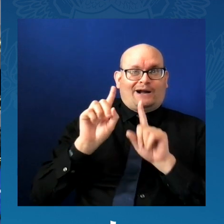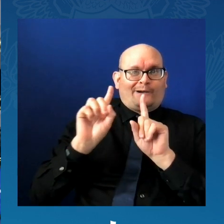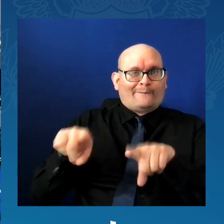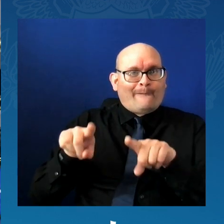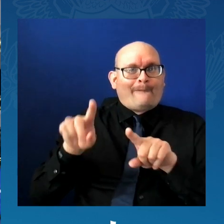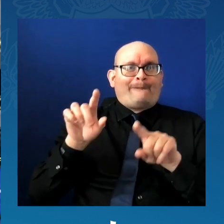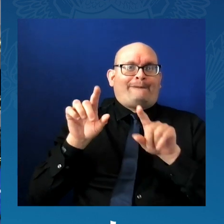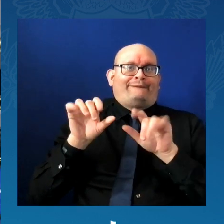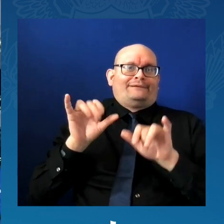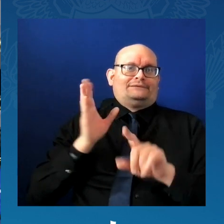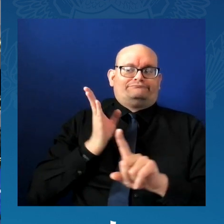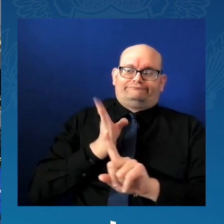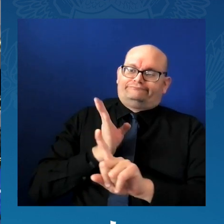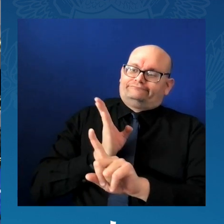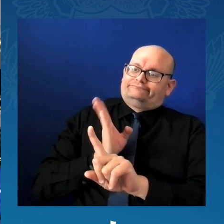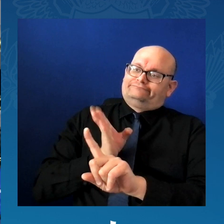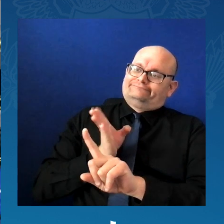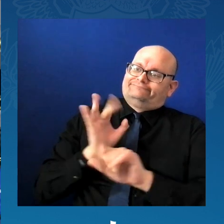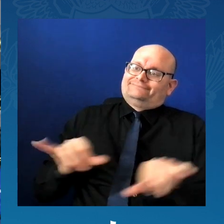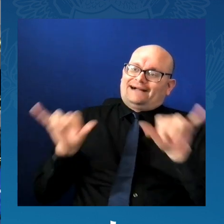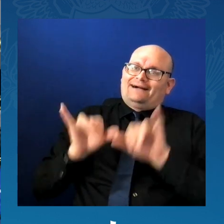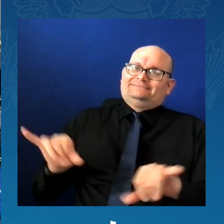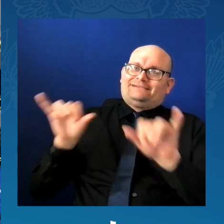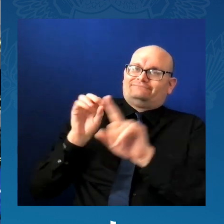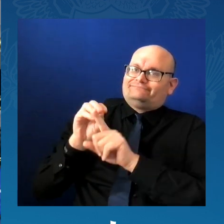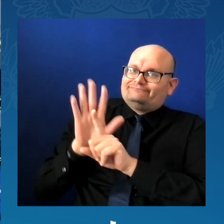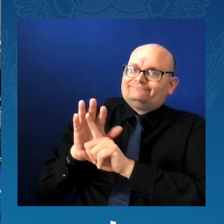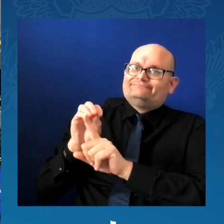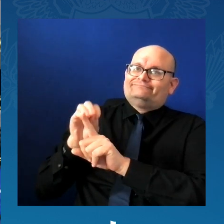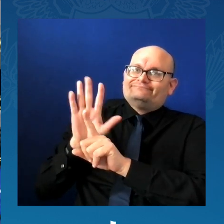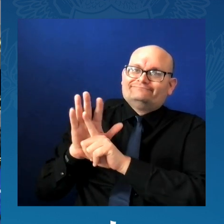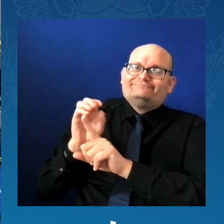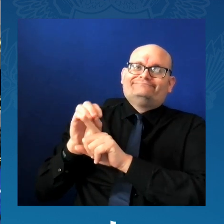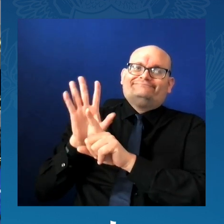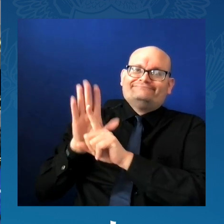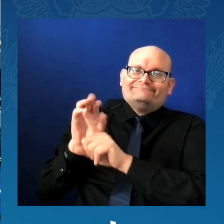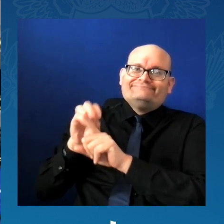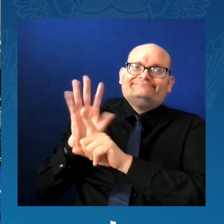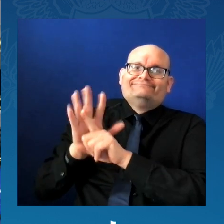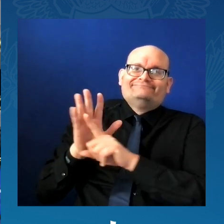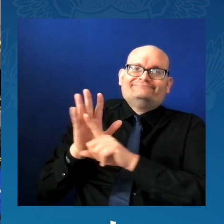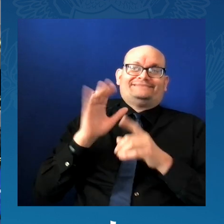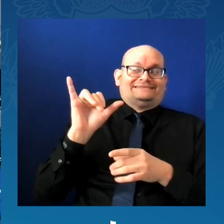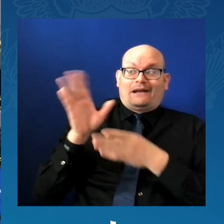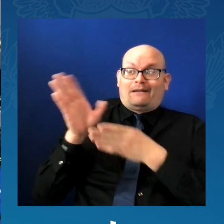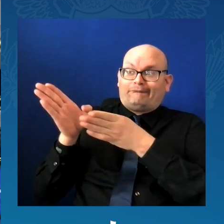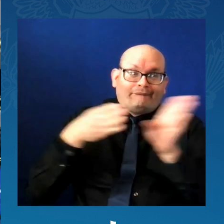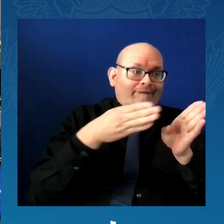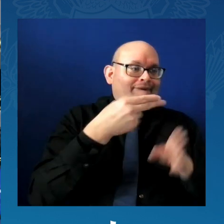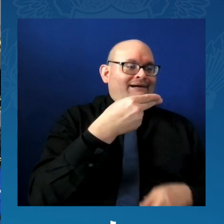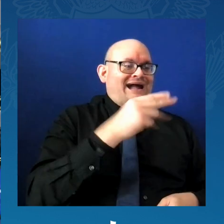we thought about things a little bit different and we went to some HBCUs. Z has proven to be an invaluable team member,